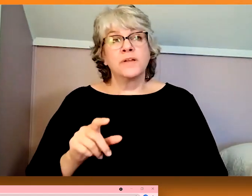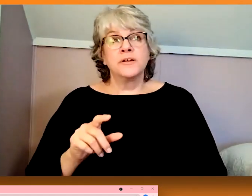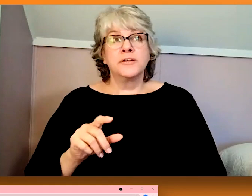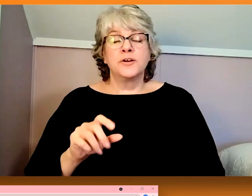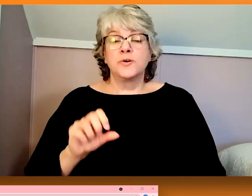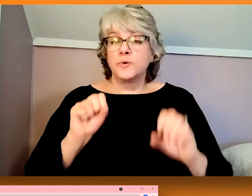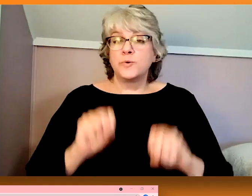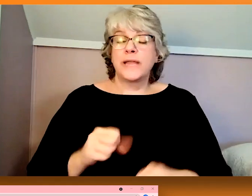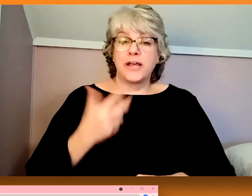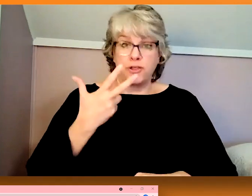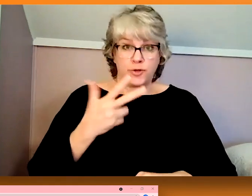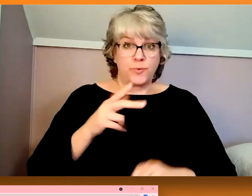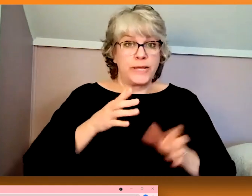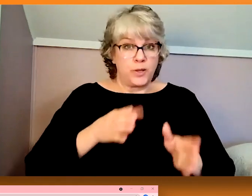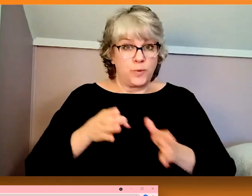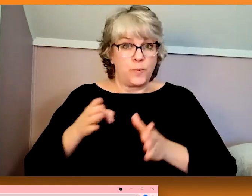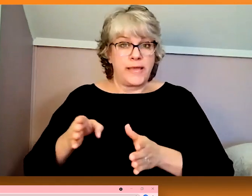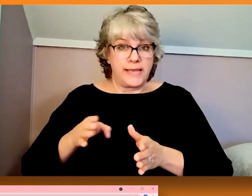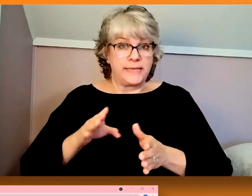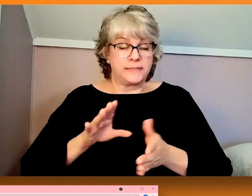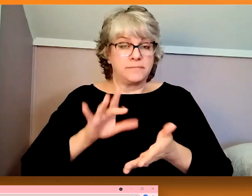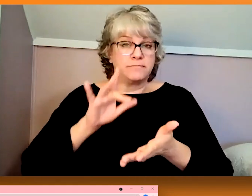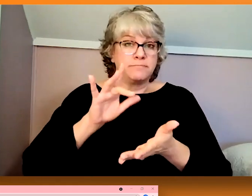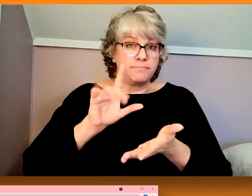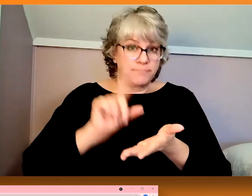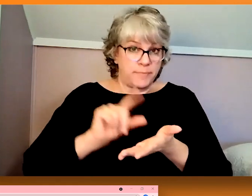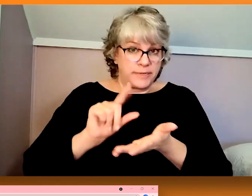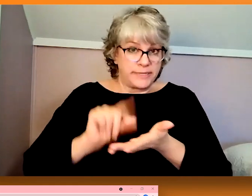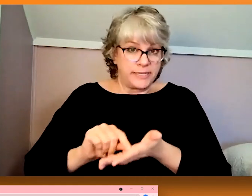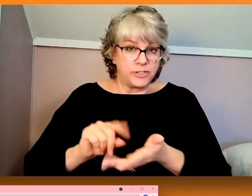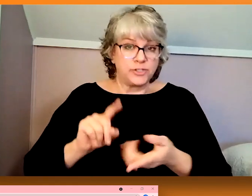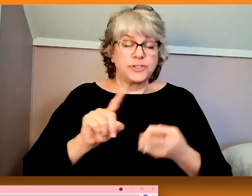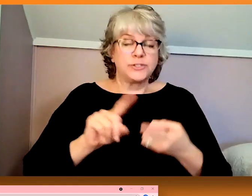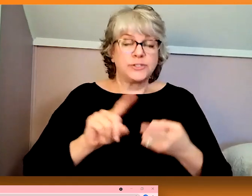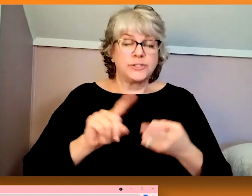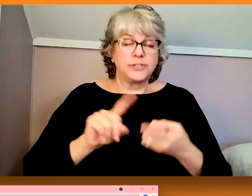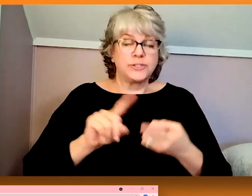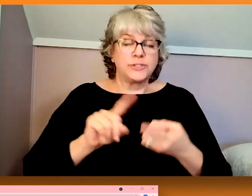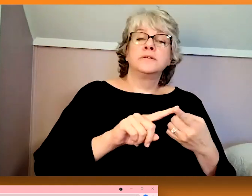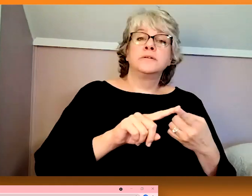You can enter your publications 3 different ways. You can do an interest source where you can find